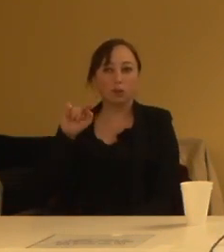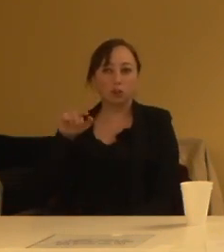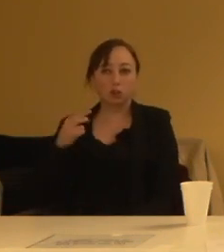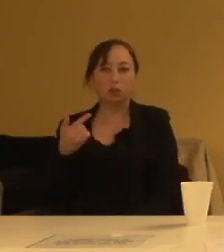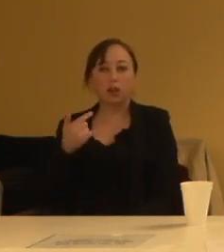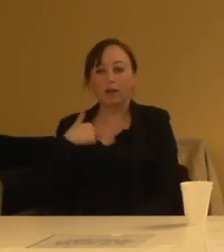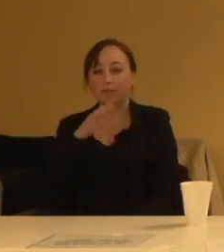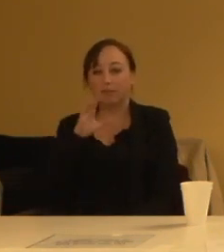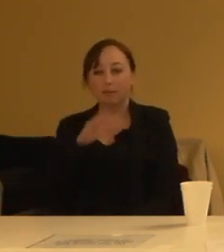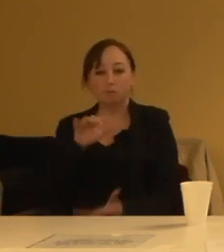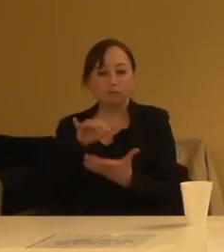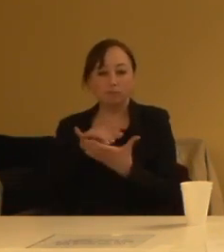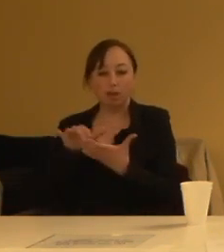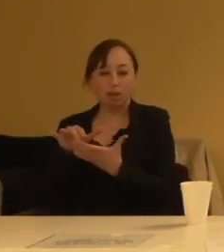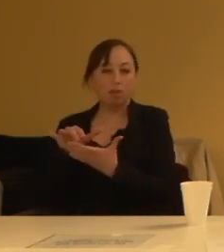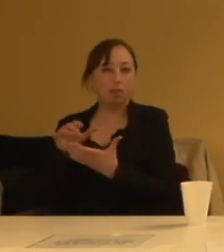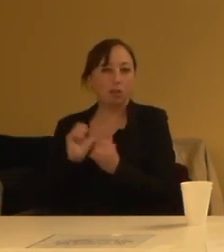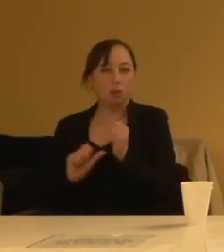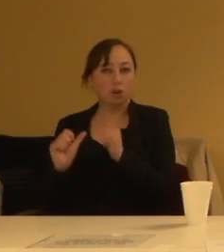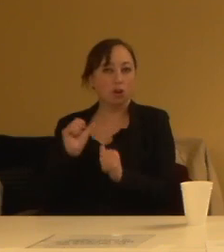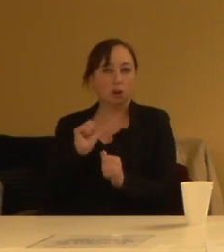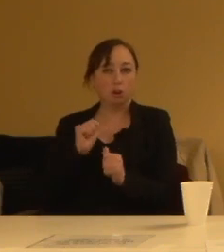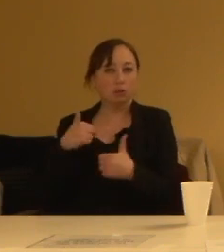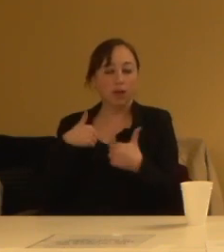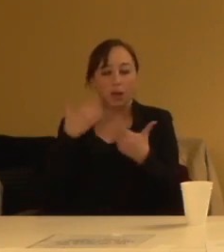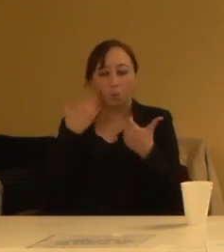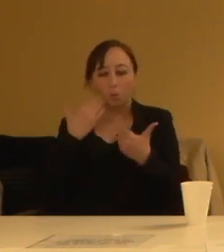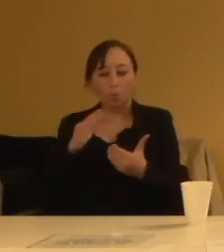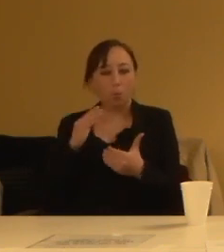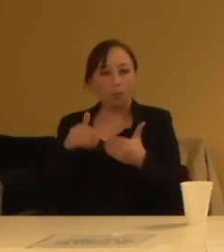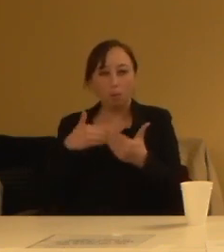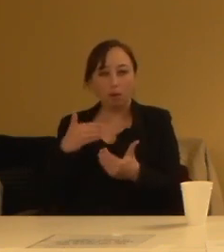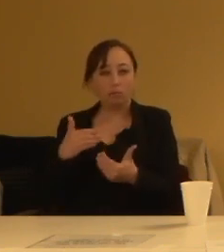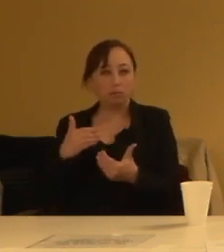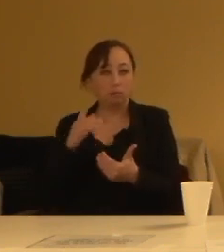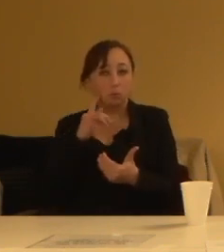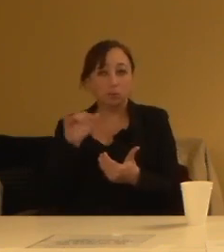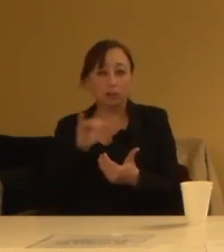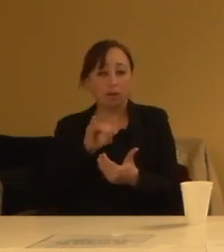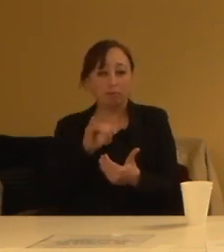so I don't even know what the process is currently like, to be honest.